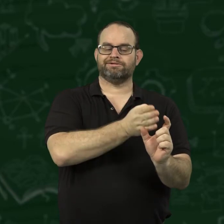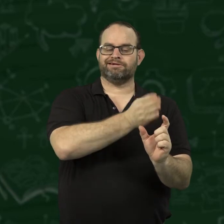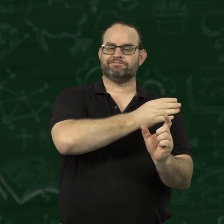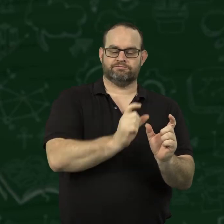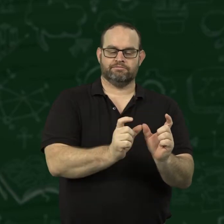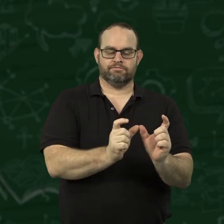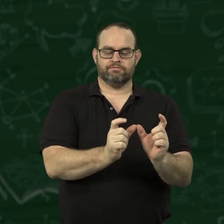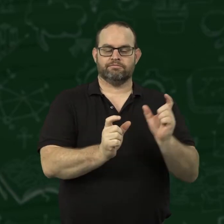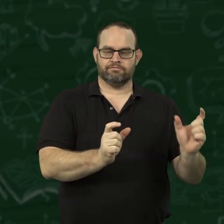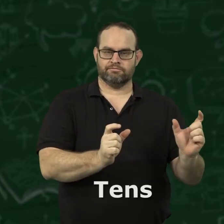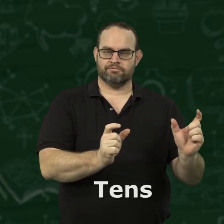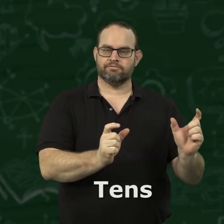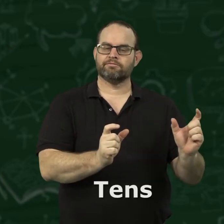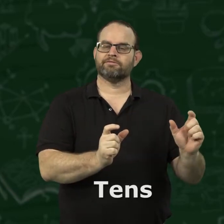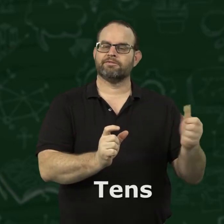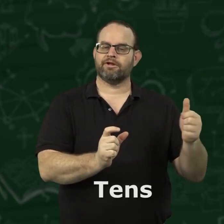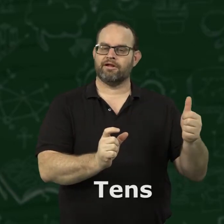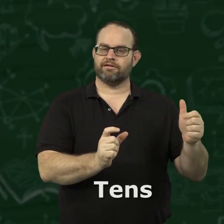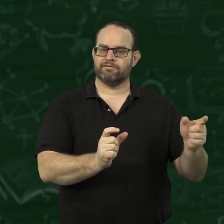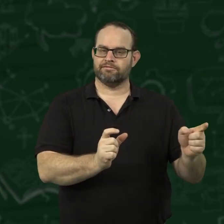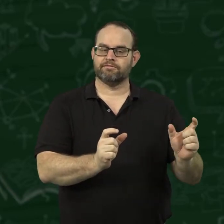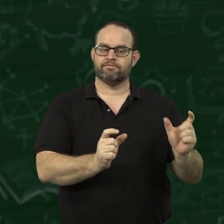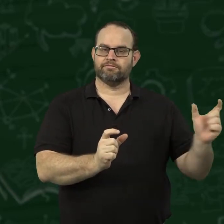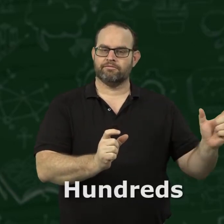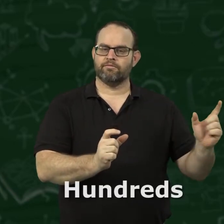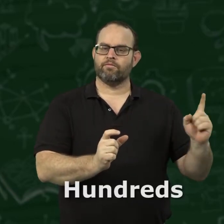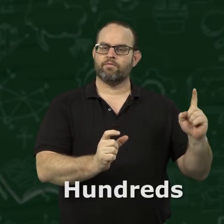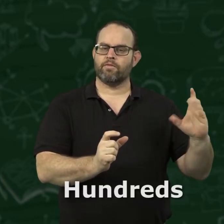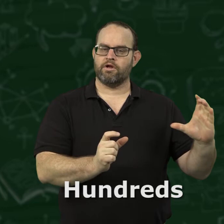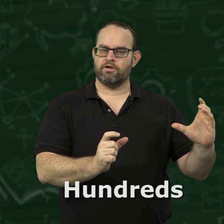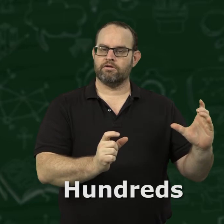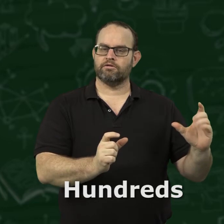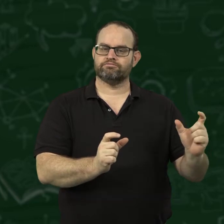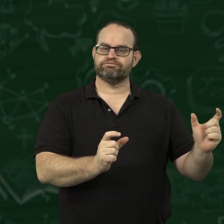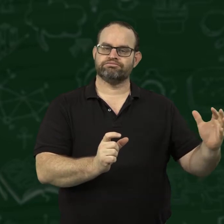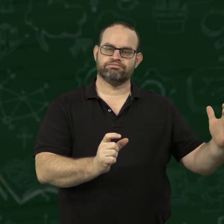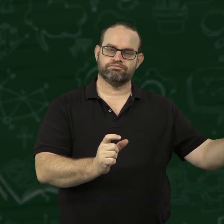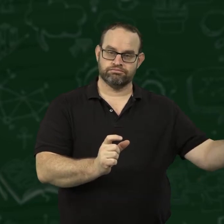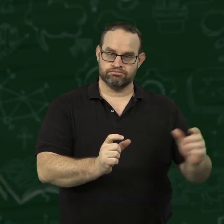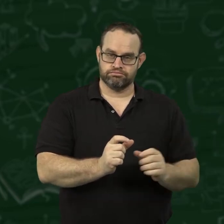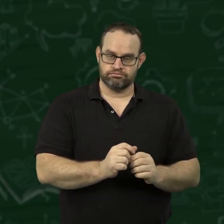The next place value to the left of the Ones, is the Tens place, then the Hundreds, etc.